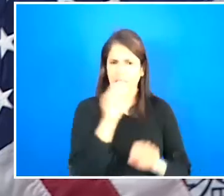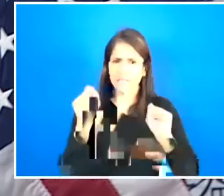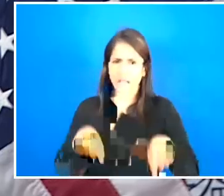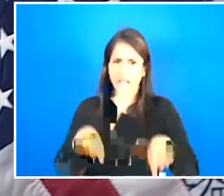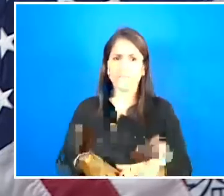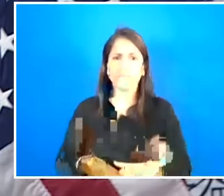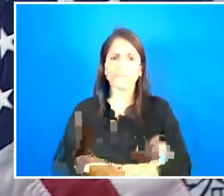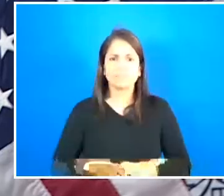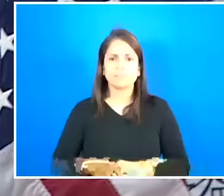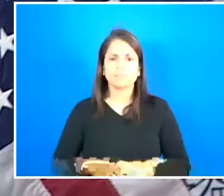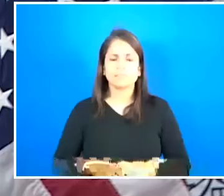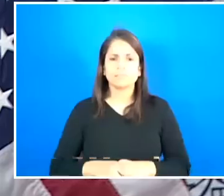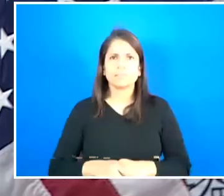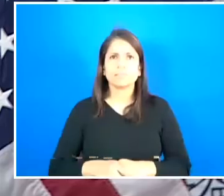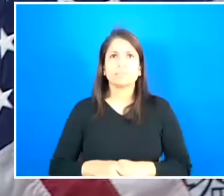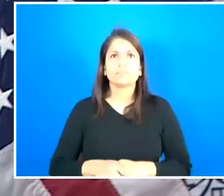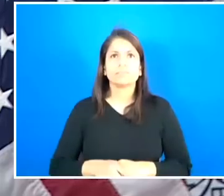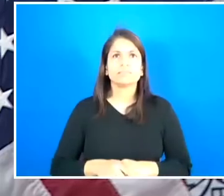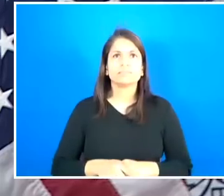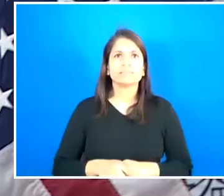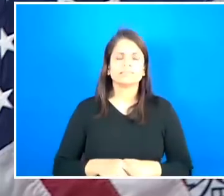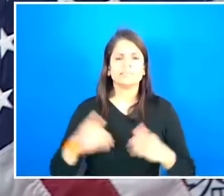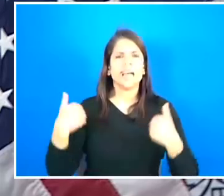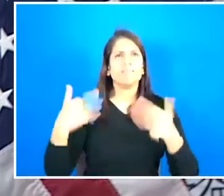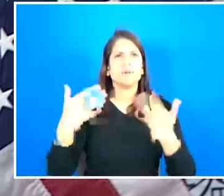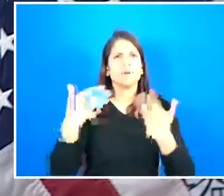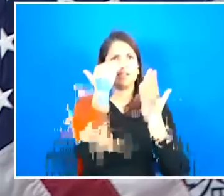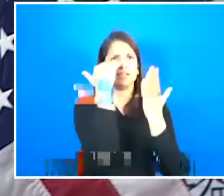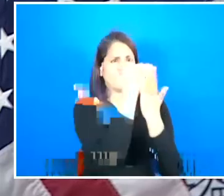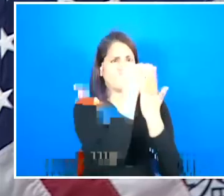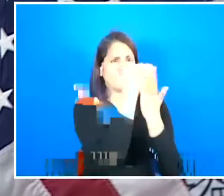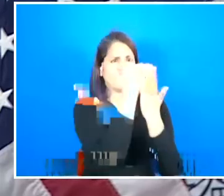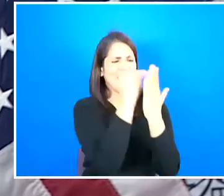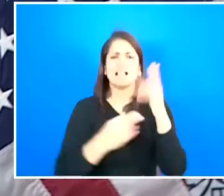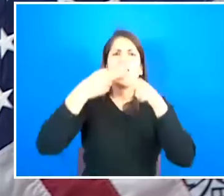COLLEGE ON THE 2 AND 5.